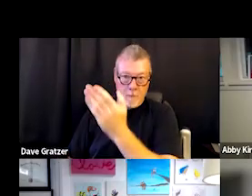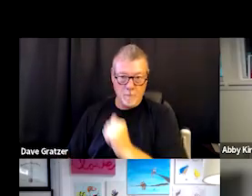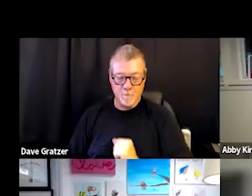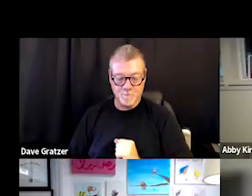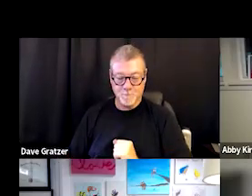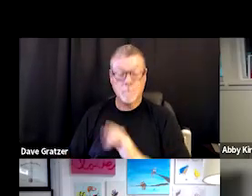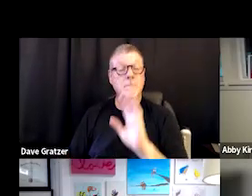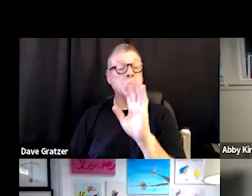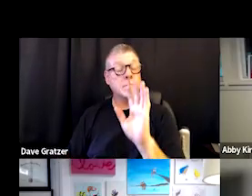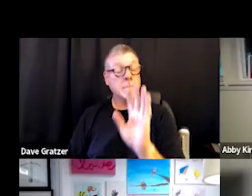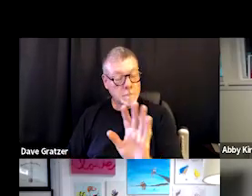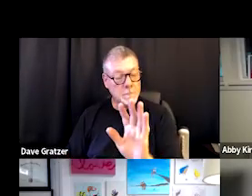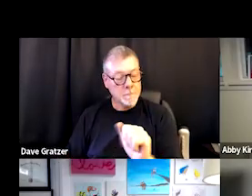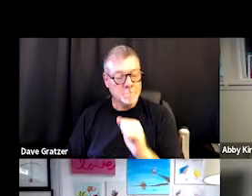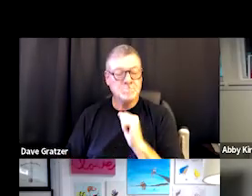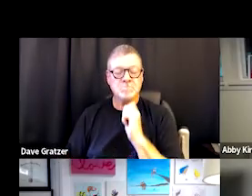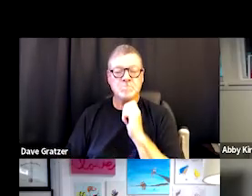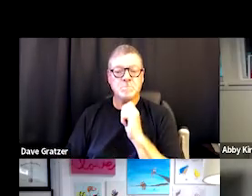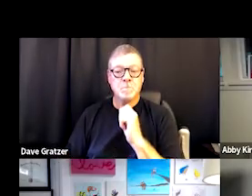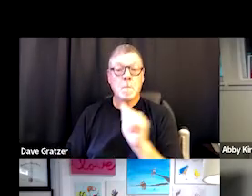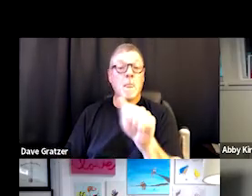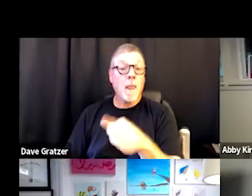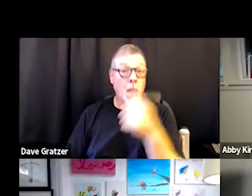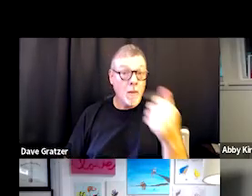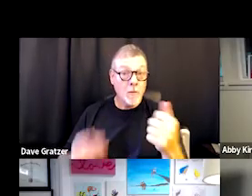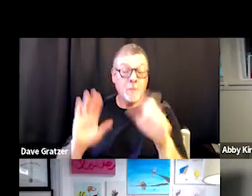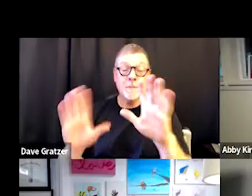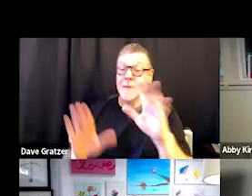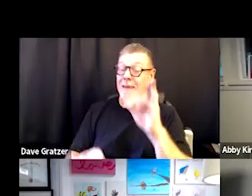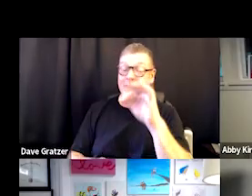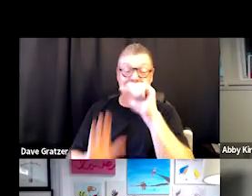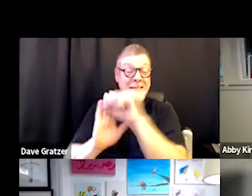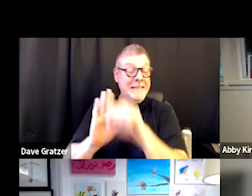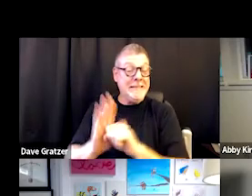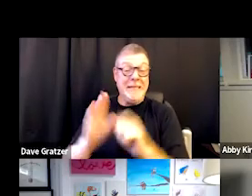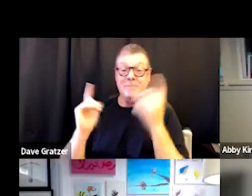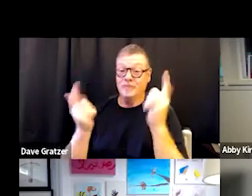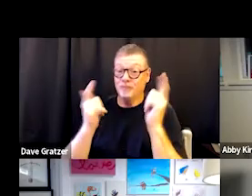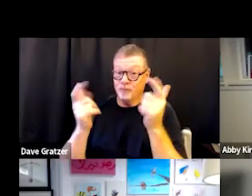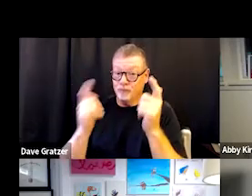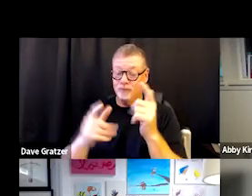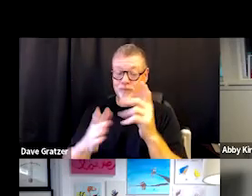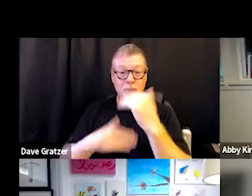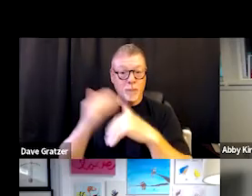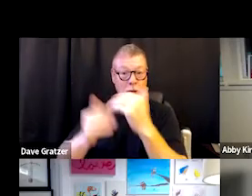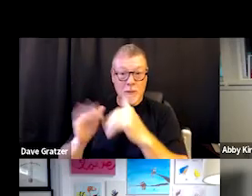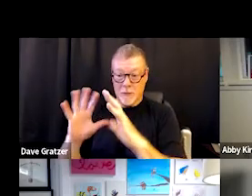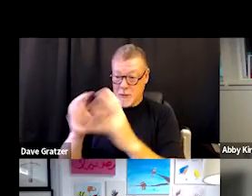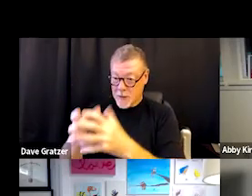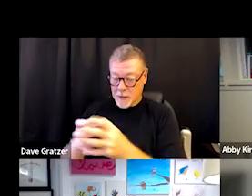Otherwise, so if you don't have a state process, there's not a path you can take in that way,